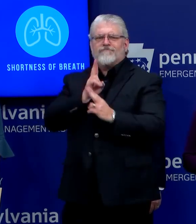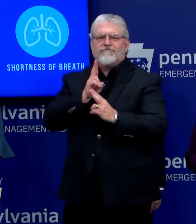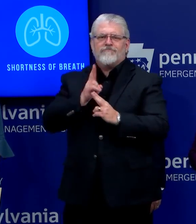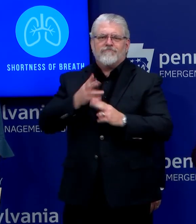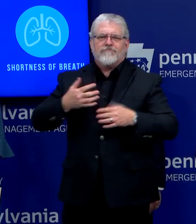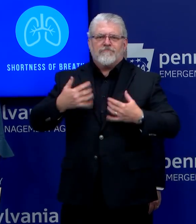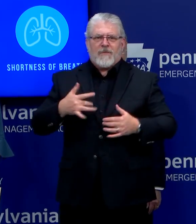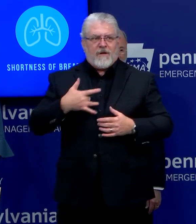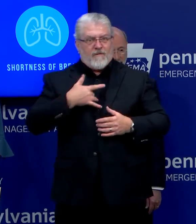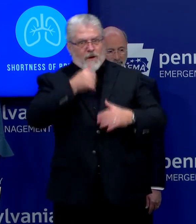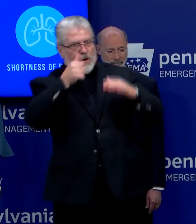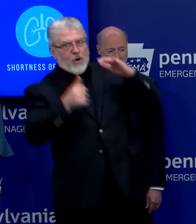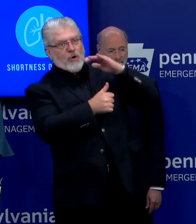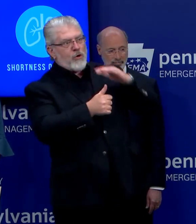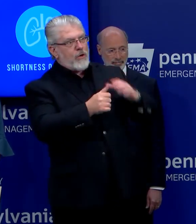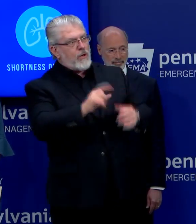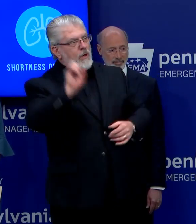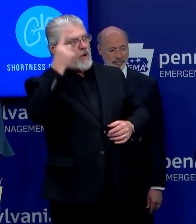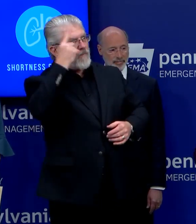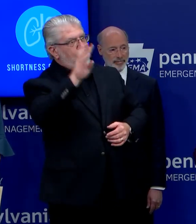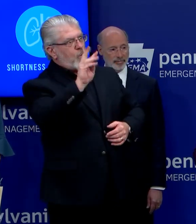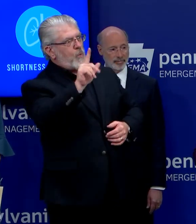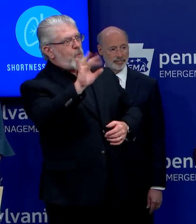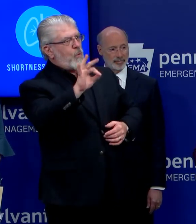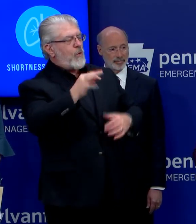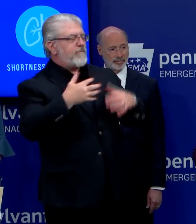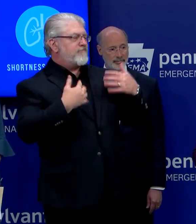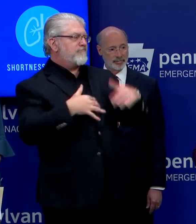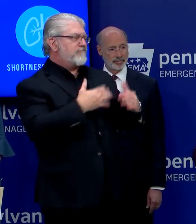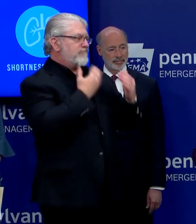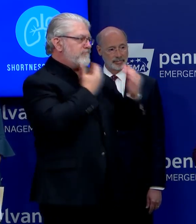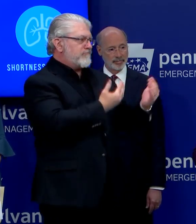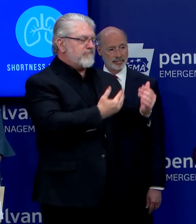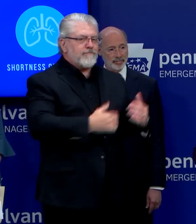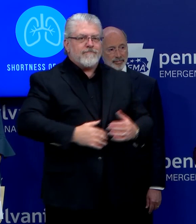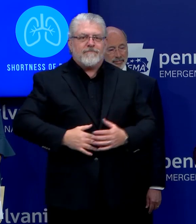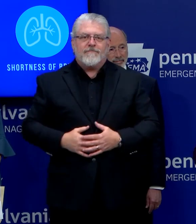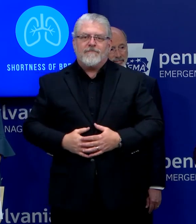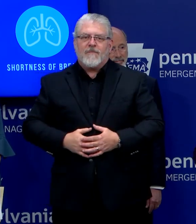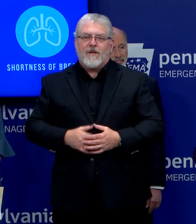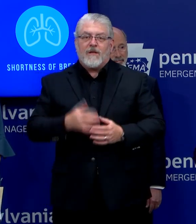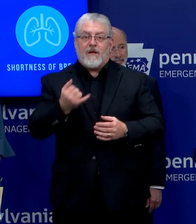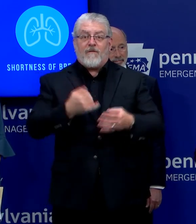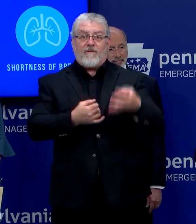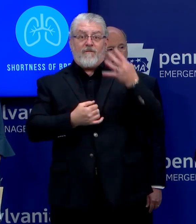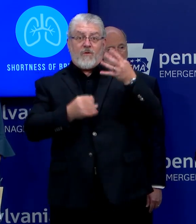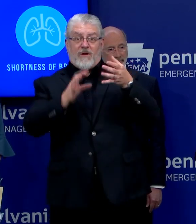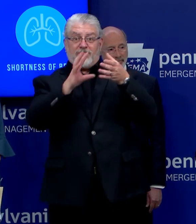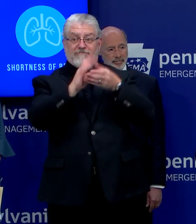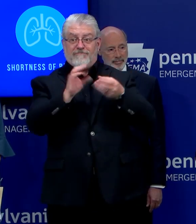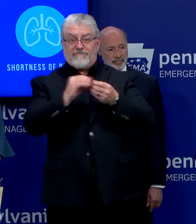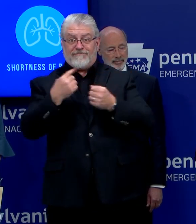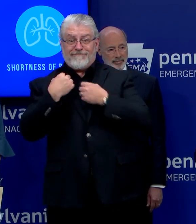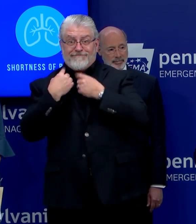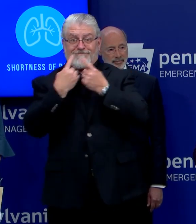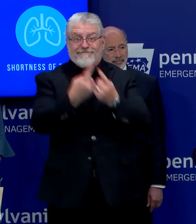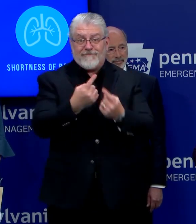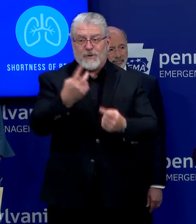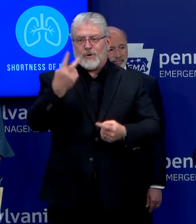IT IS CERTAINLY AN HONOR TO SERVE IN GOV. WOLF'S ADMINISTRATION. SINCE OUR MORNING UPDATE, WE